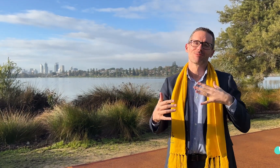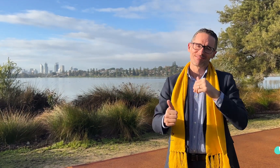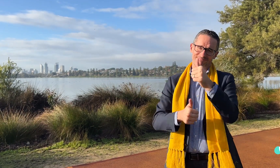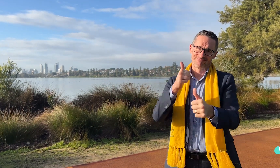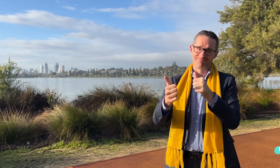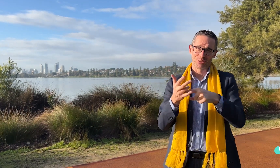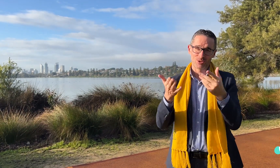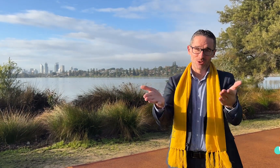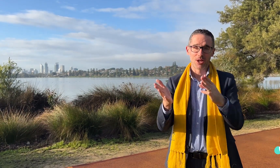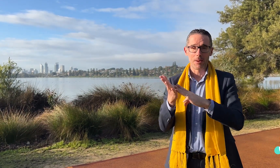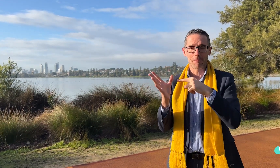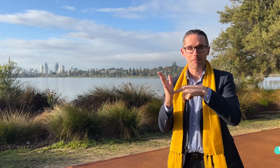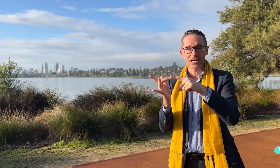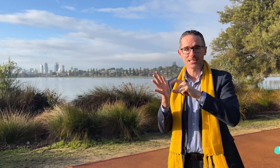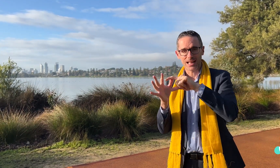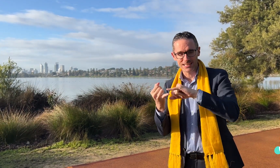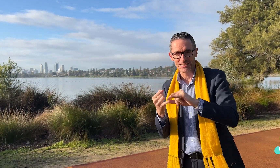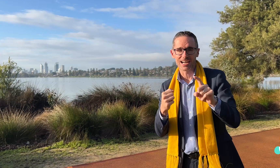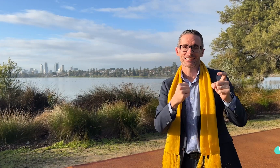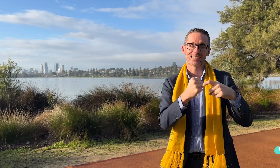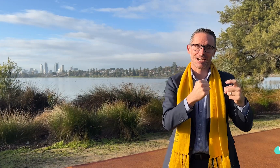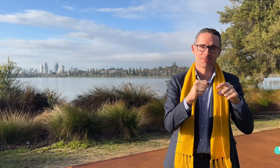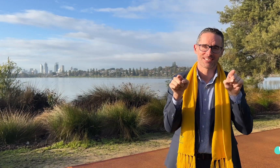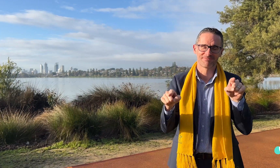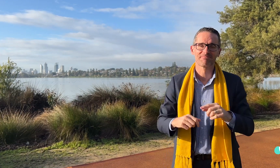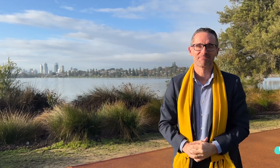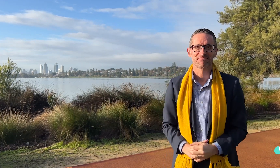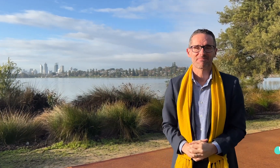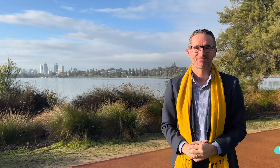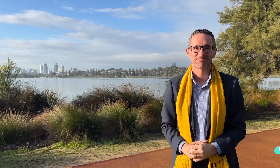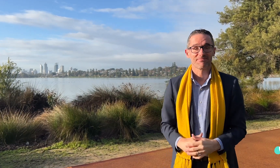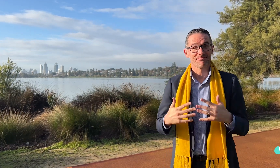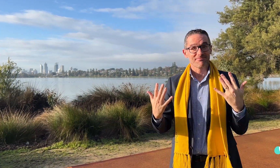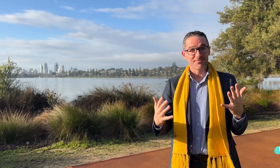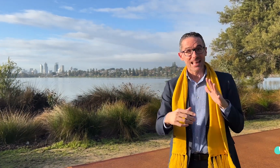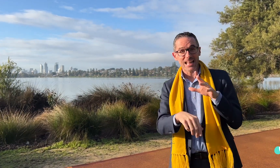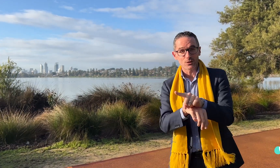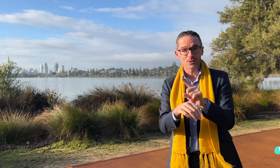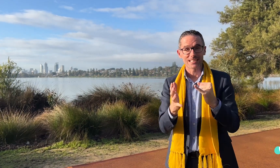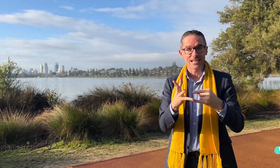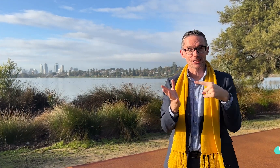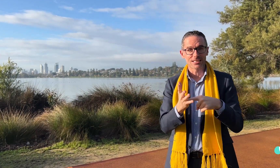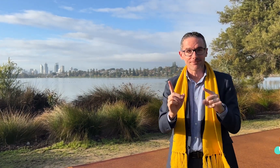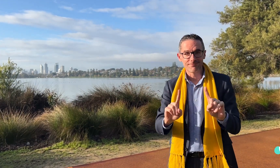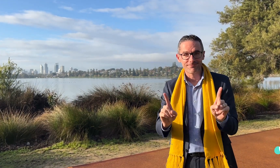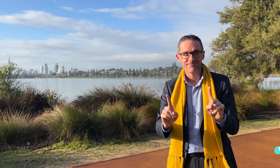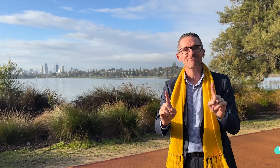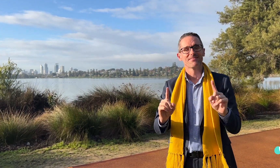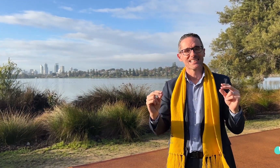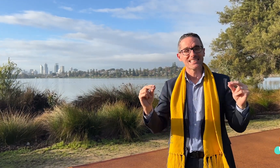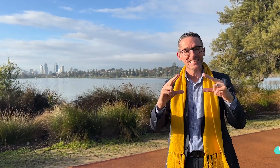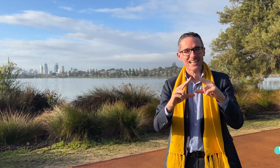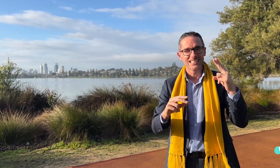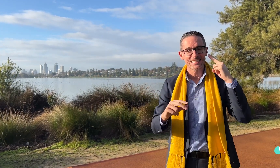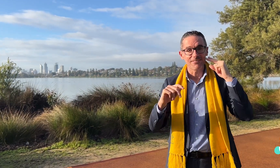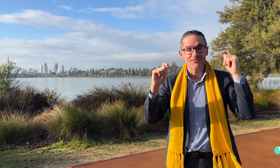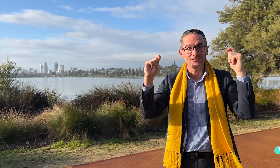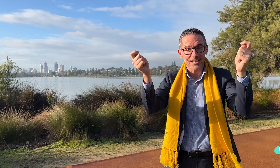Congratulations to the Matildas and the Diamonds. Next Saturday is the Deaf Festival Sydney.